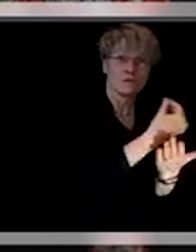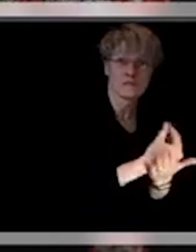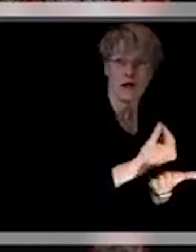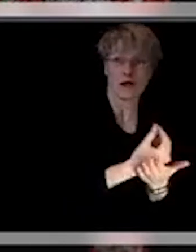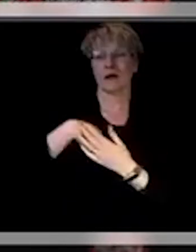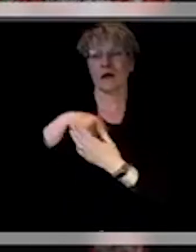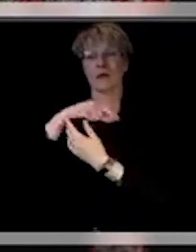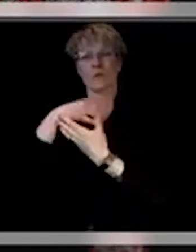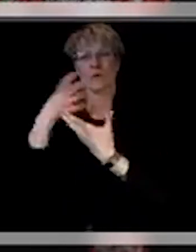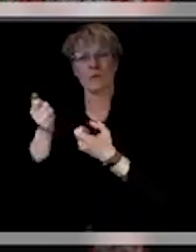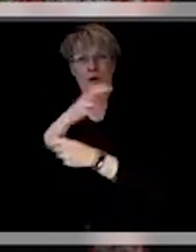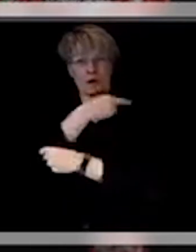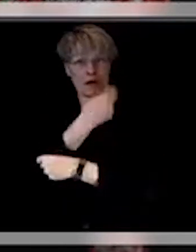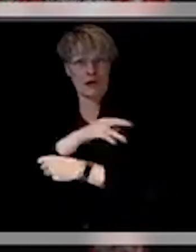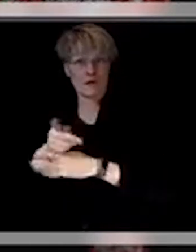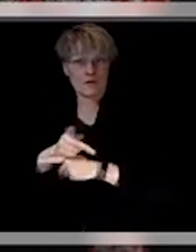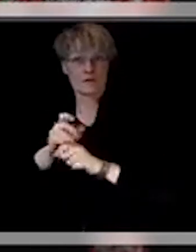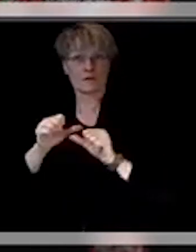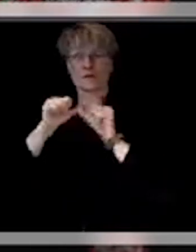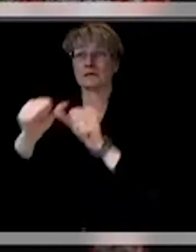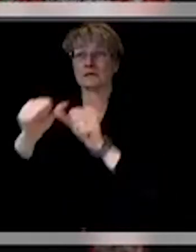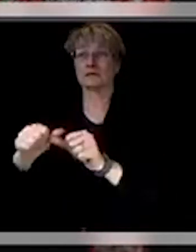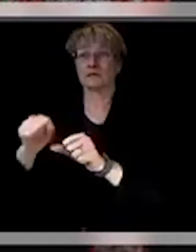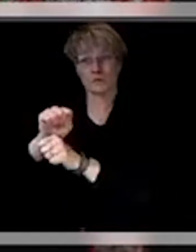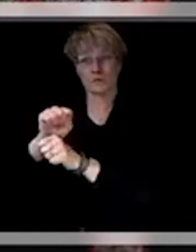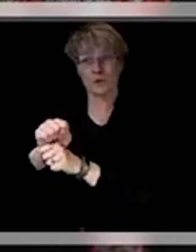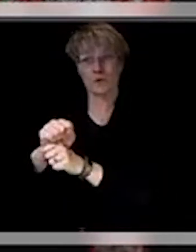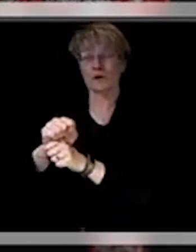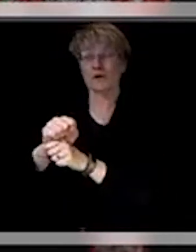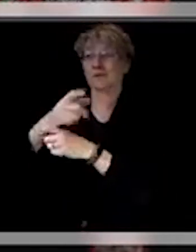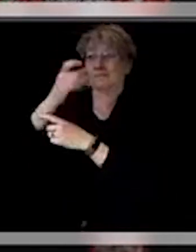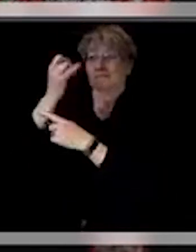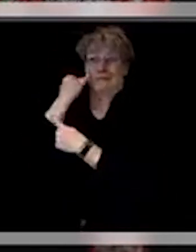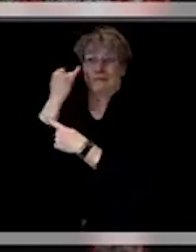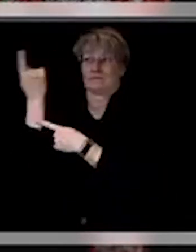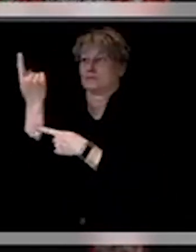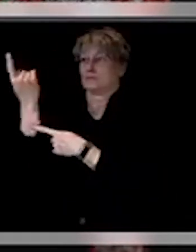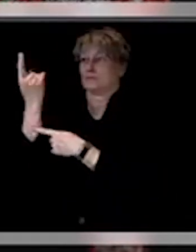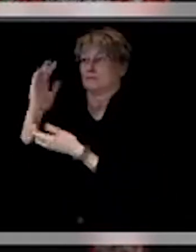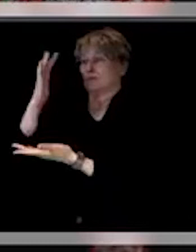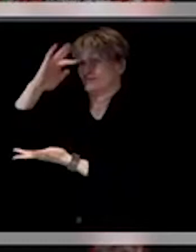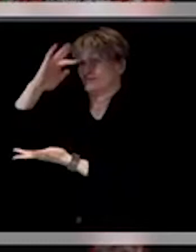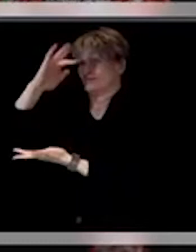actually participate in this and just be careful and physically distance, try and limit our